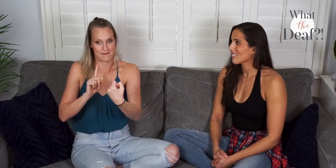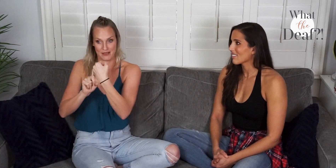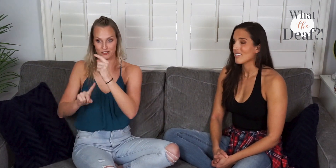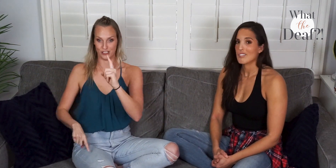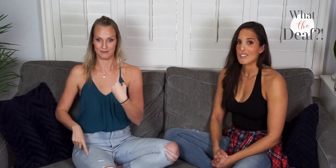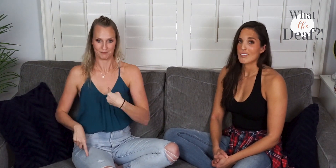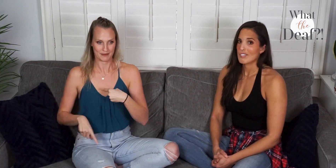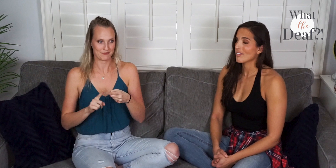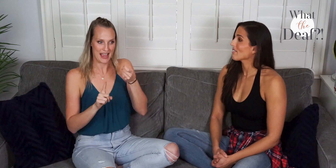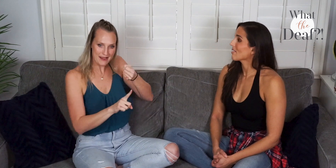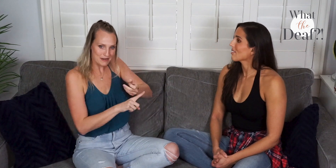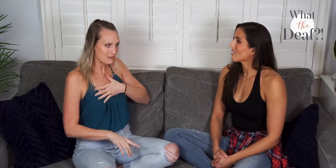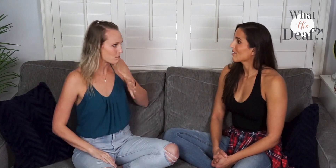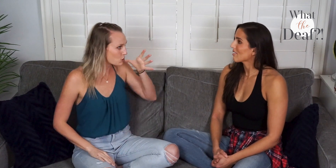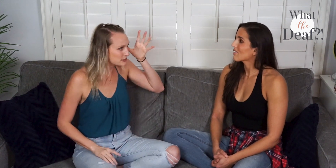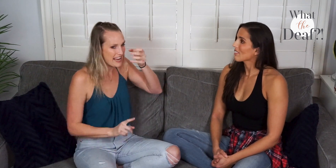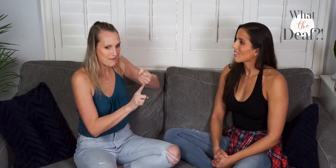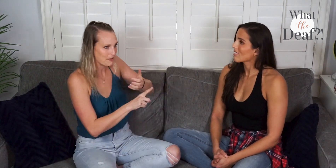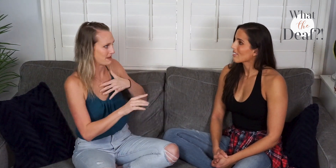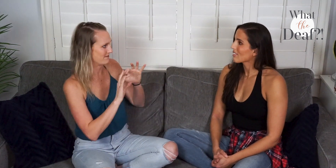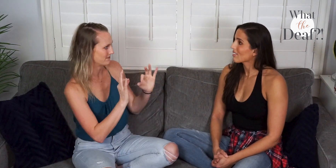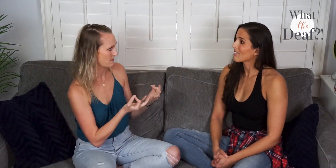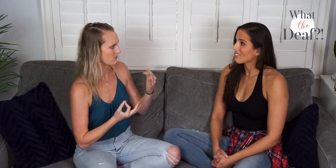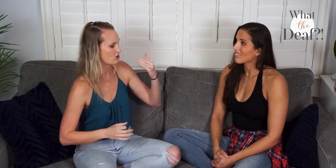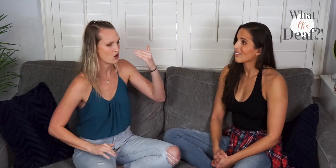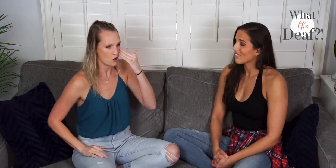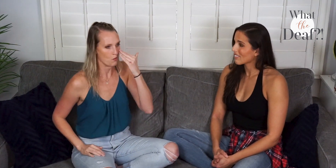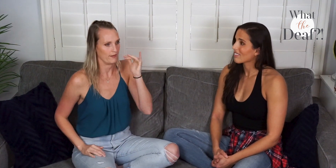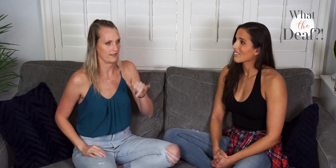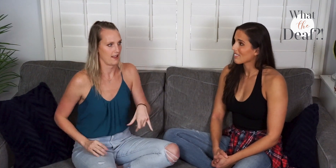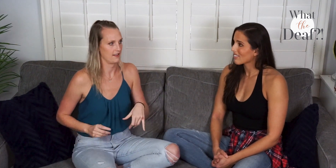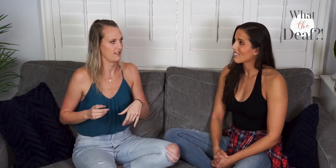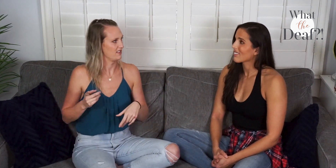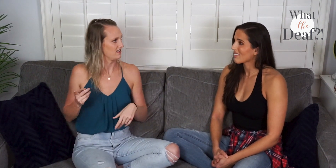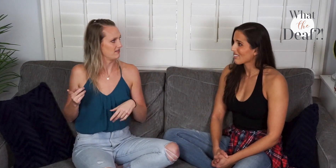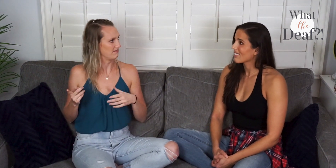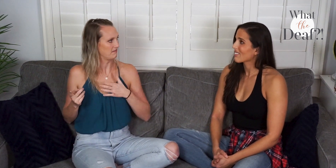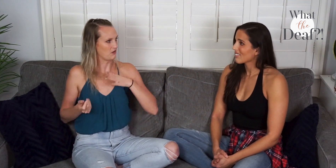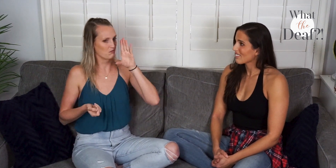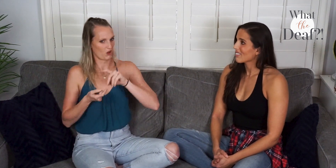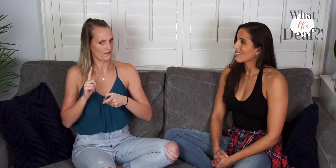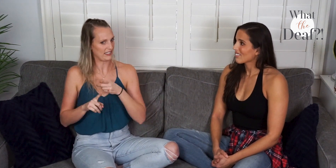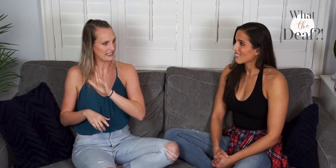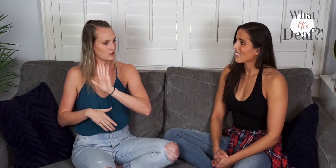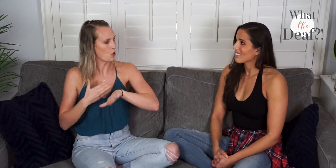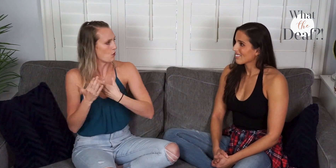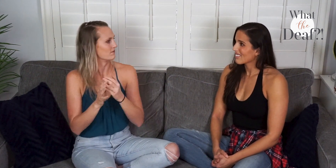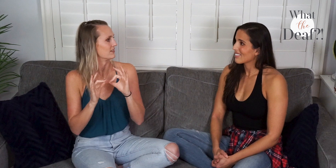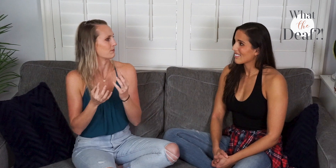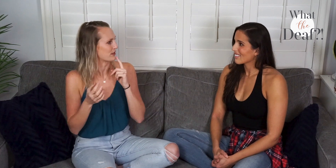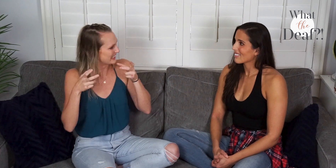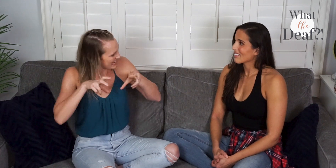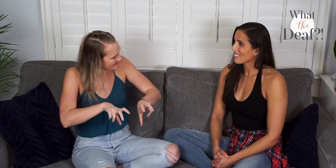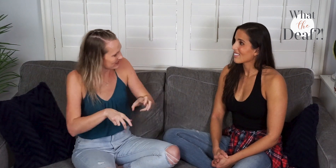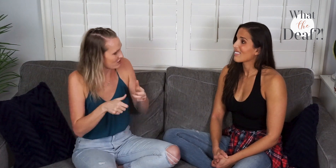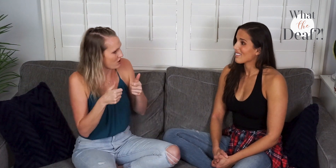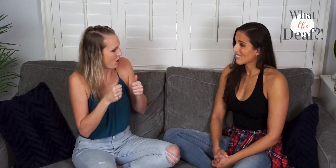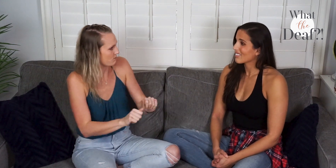So not only is that impacting me, but it's impacting my parents, my family to know that my boyfriend and his entire family are putting